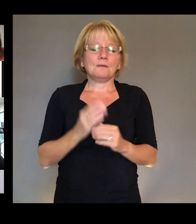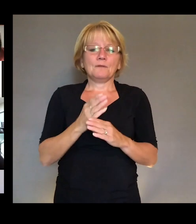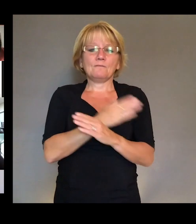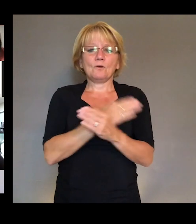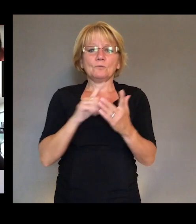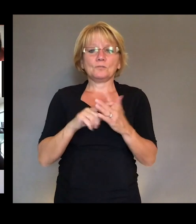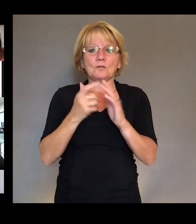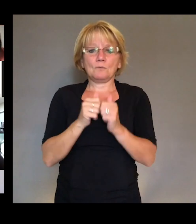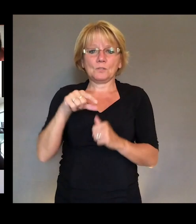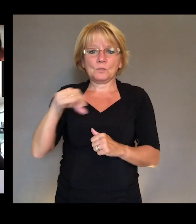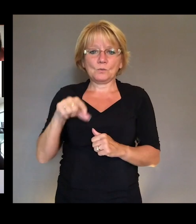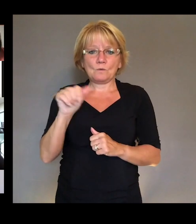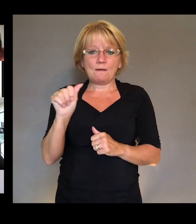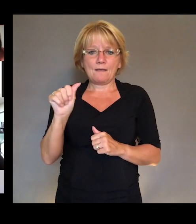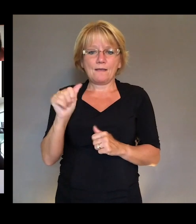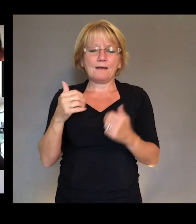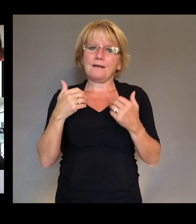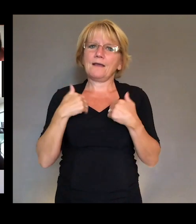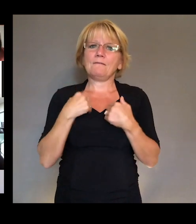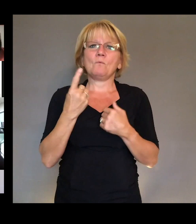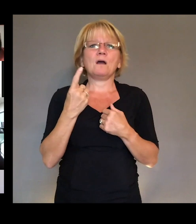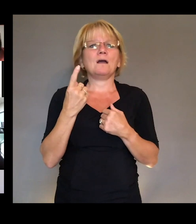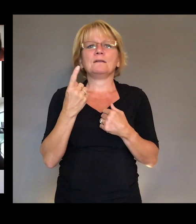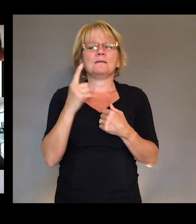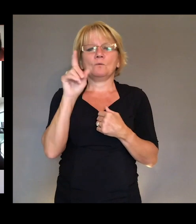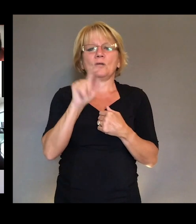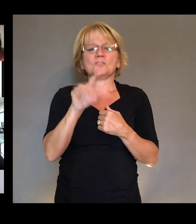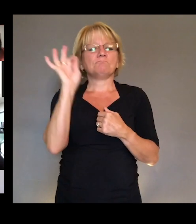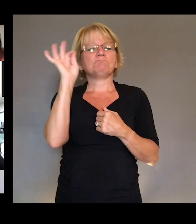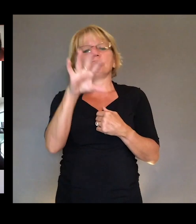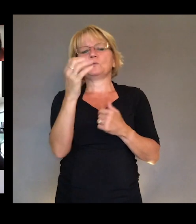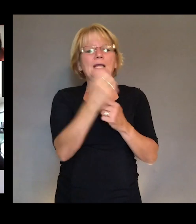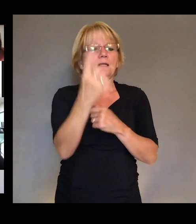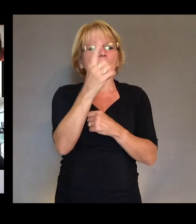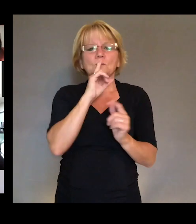before we get into the Q and a with everyone, I have like this random question for any of the panelists